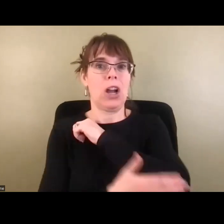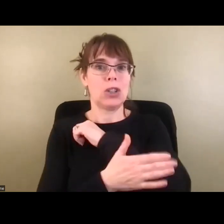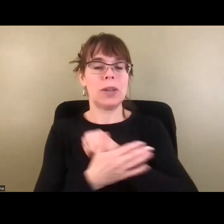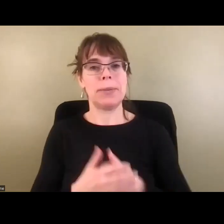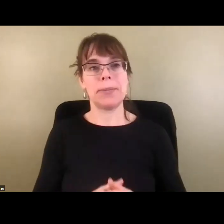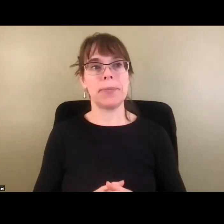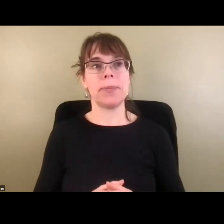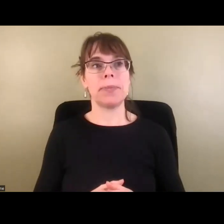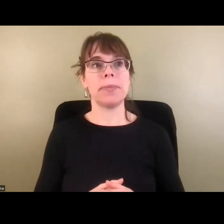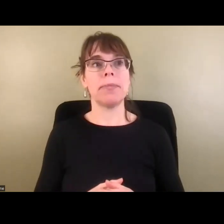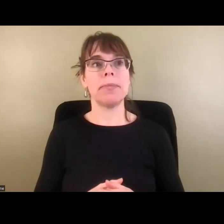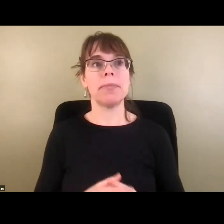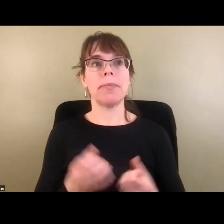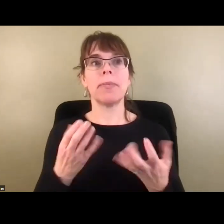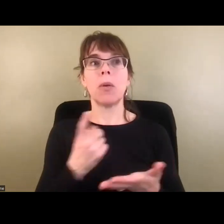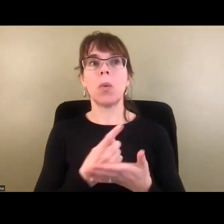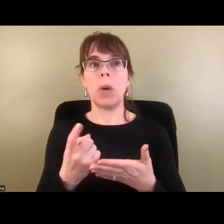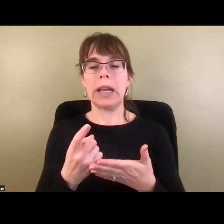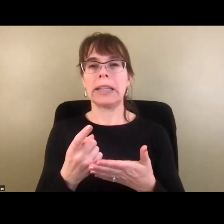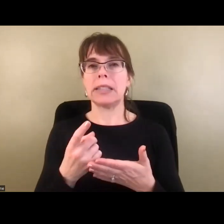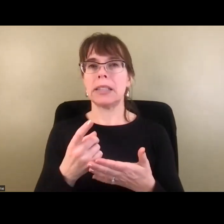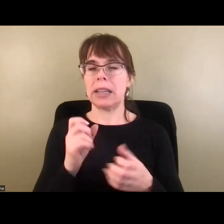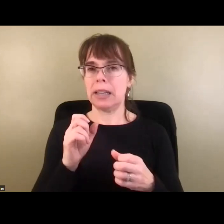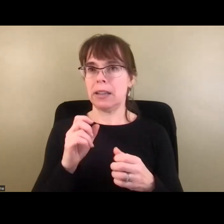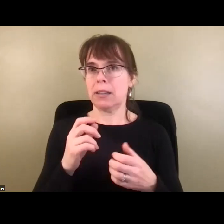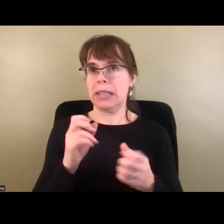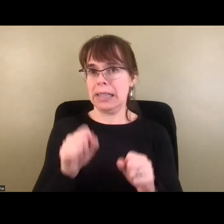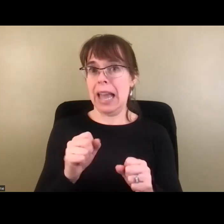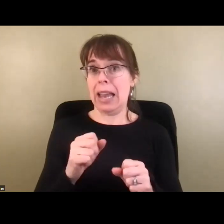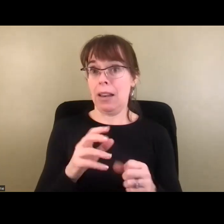How many weeks can medication abortion can be used up to?